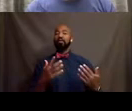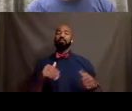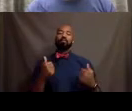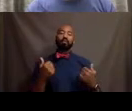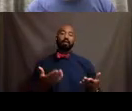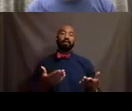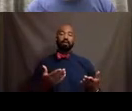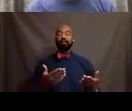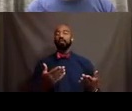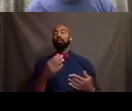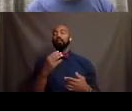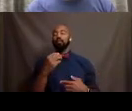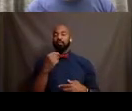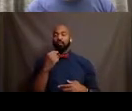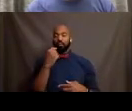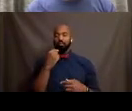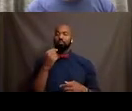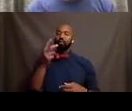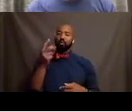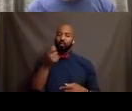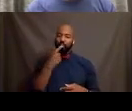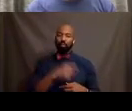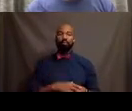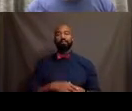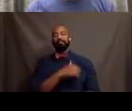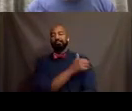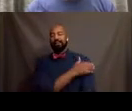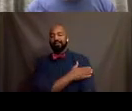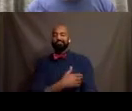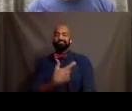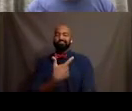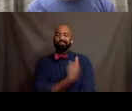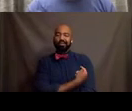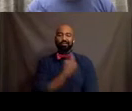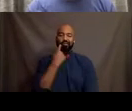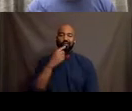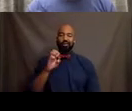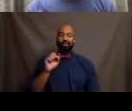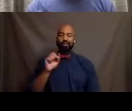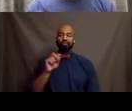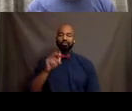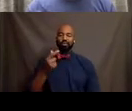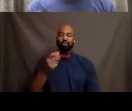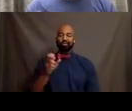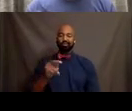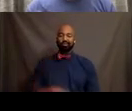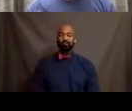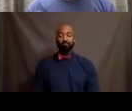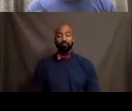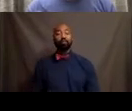we offer oral estrogen patches, injections, We can offer androgen blockers,